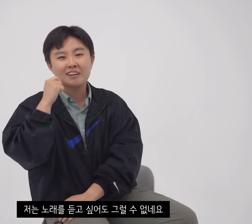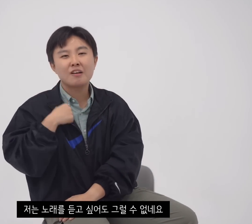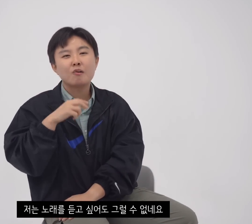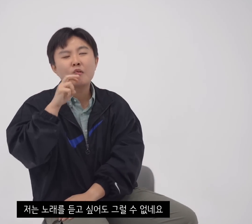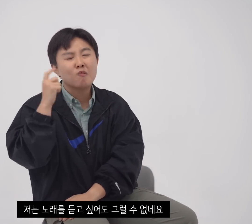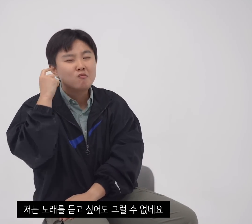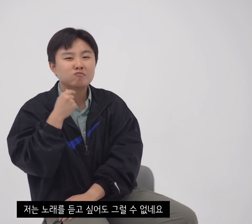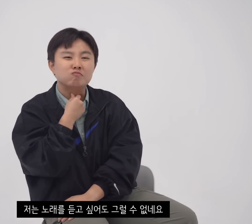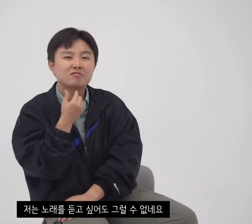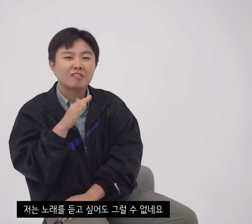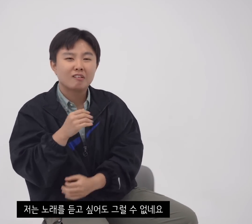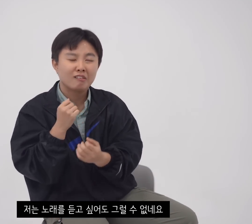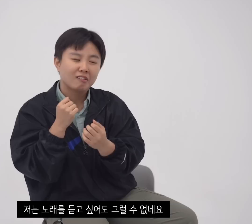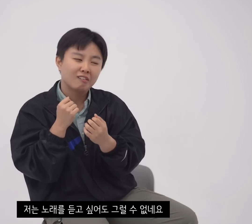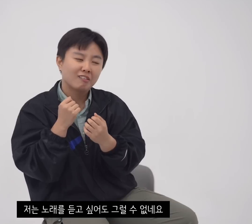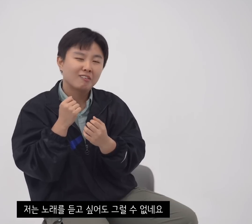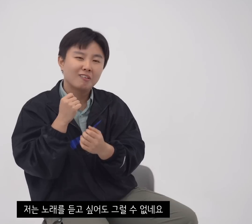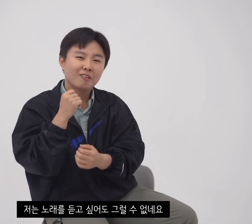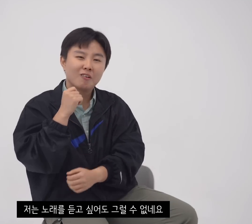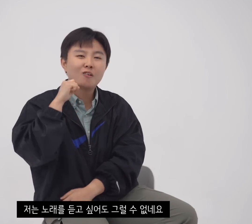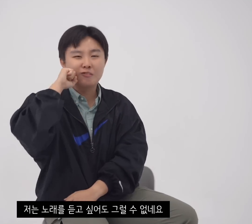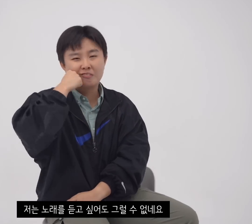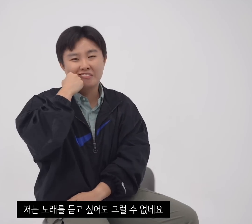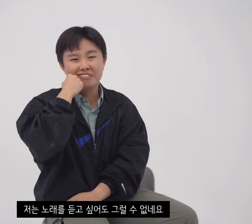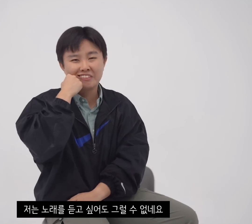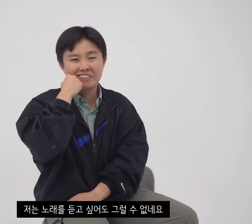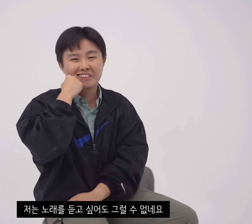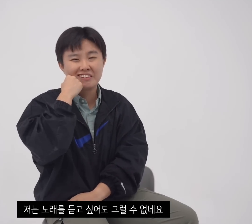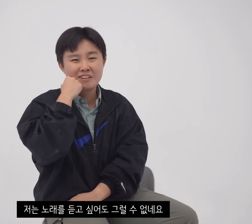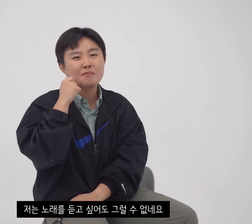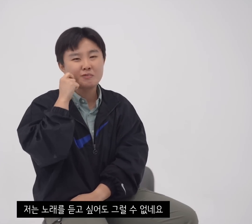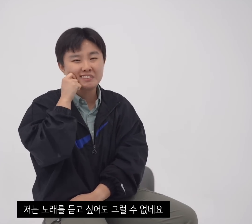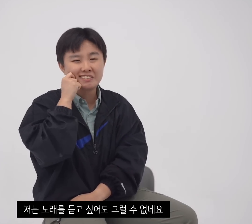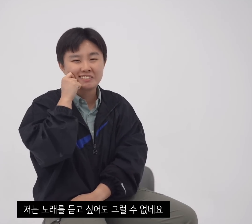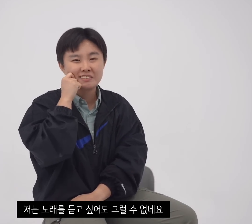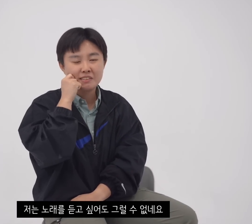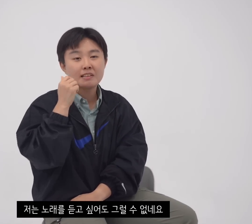I want to listen to songs, but I can't.